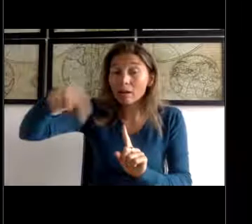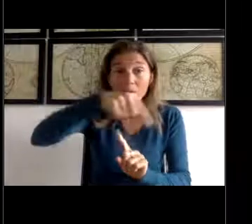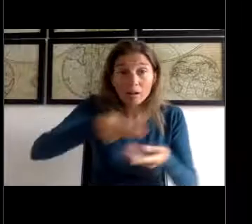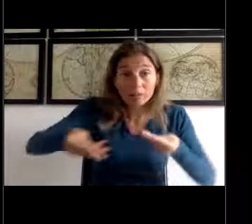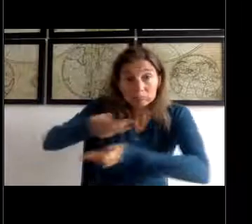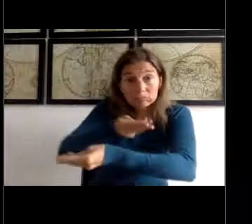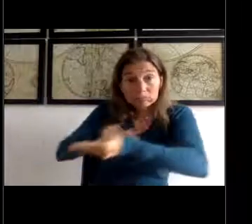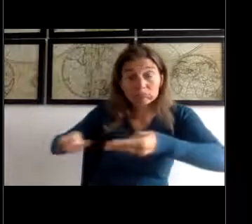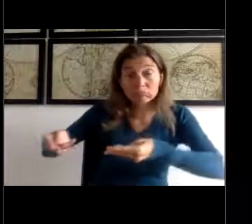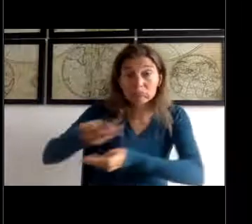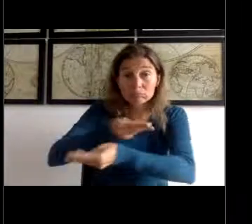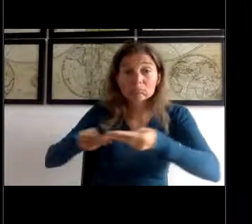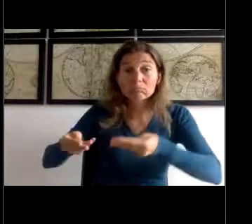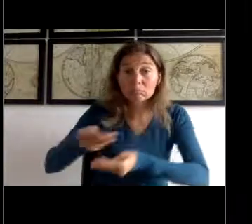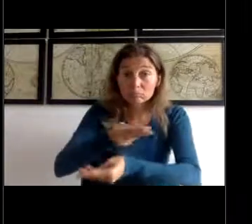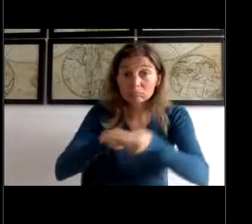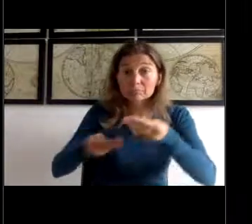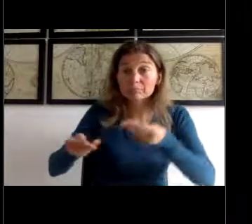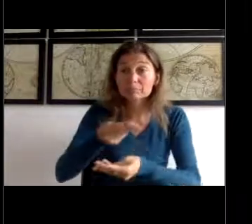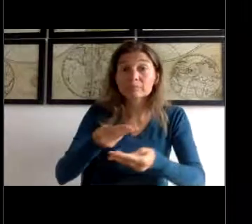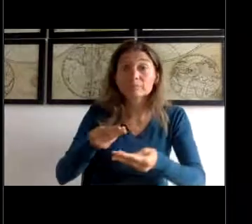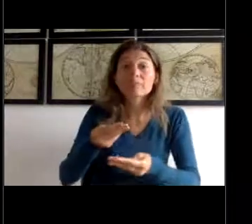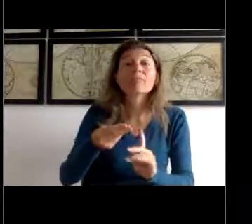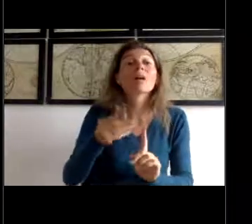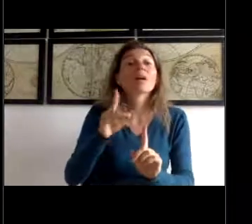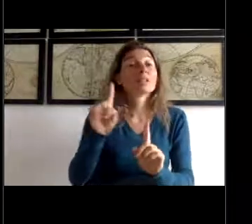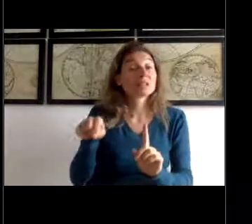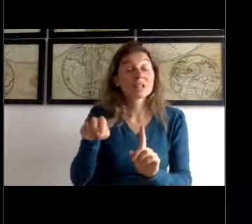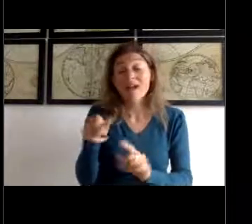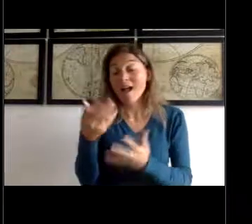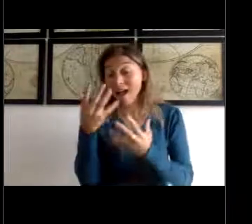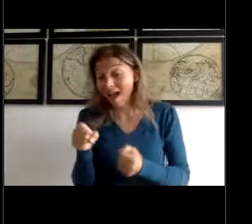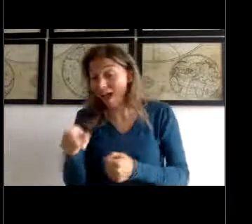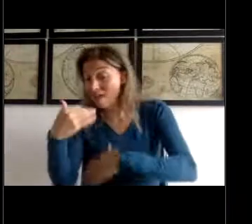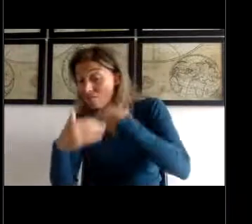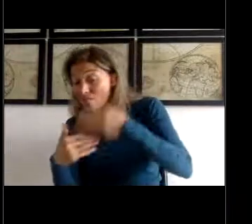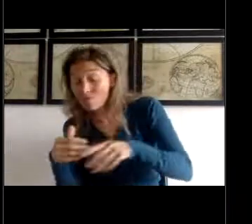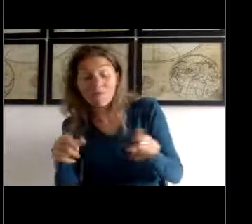volunteers without an impairment can learn from the those with a disability.